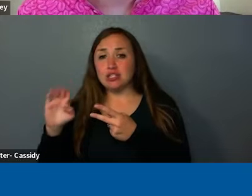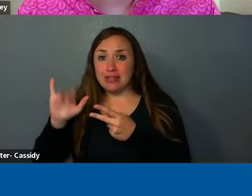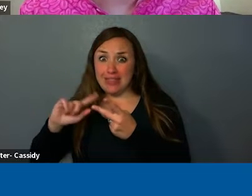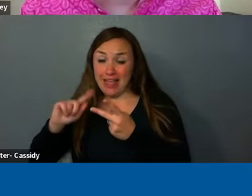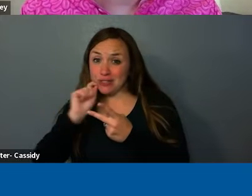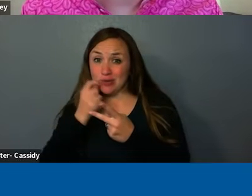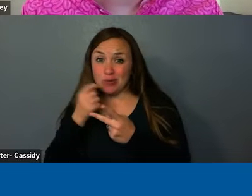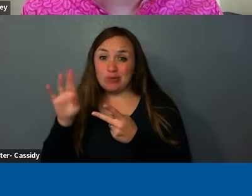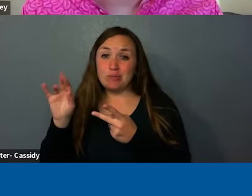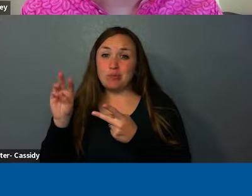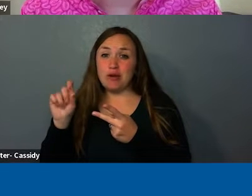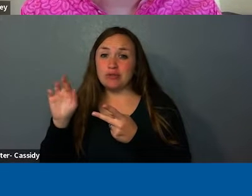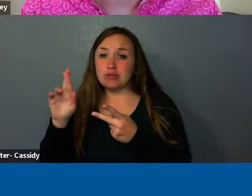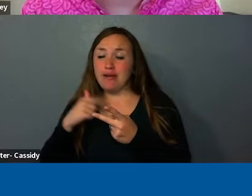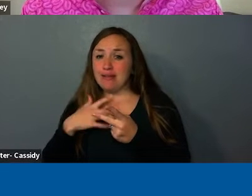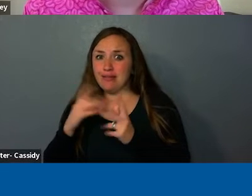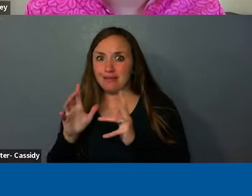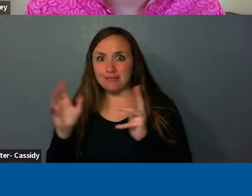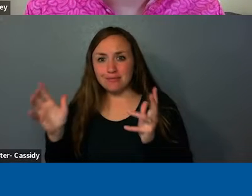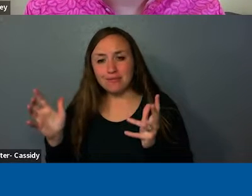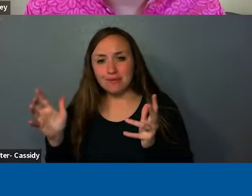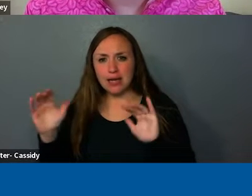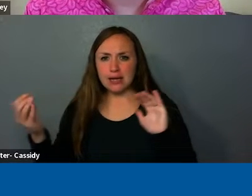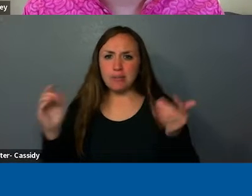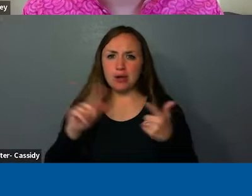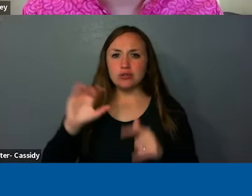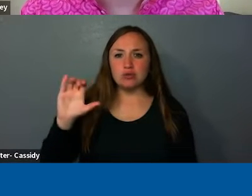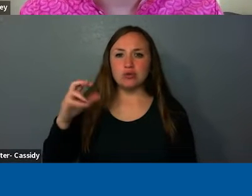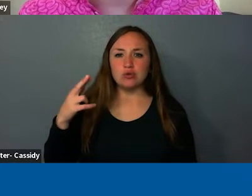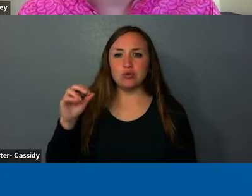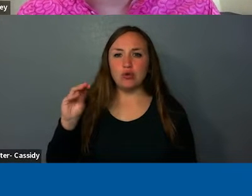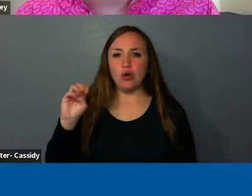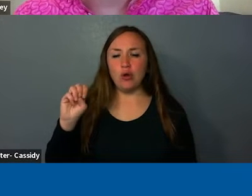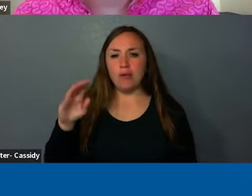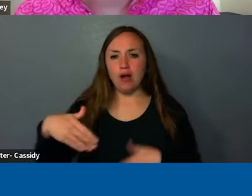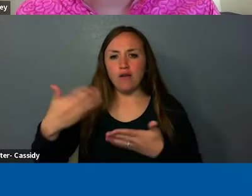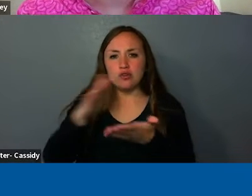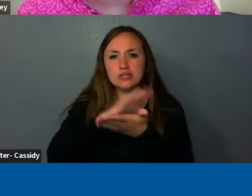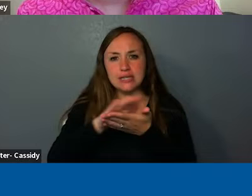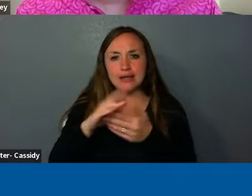I like it a lot, especially compared to Chrome. I think it offers a lot of nice kind of usability features.